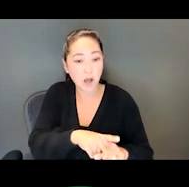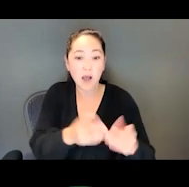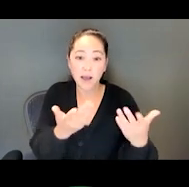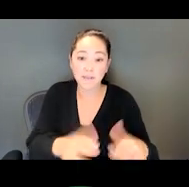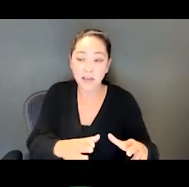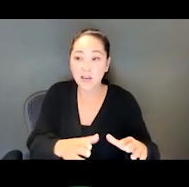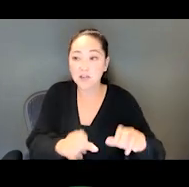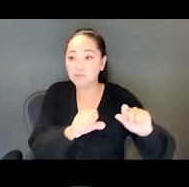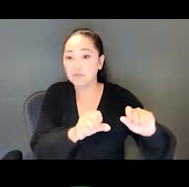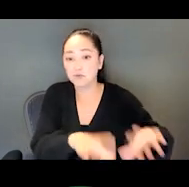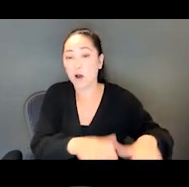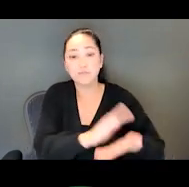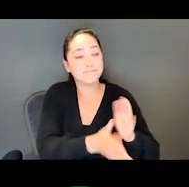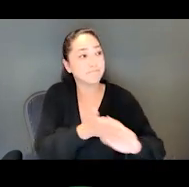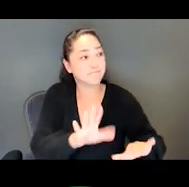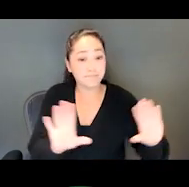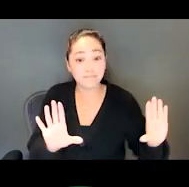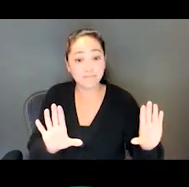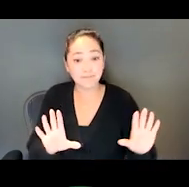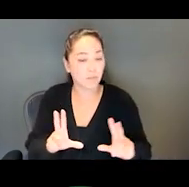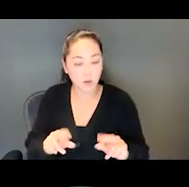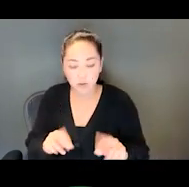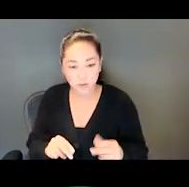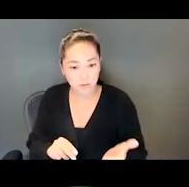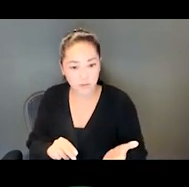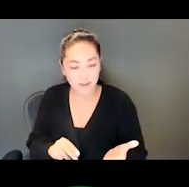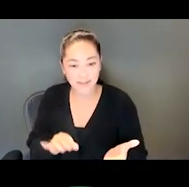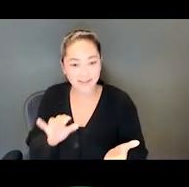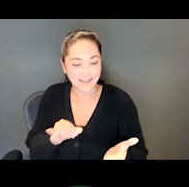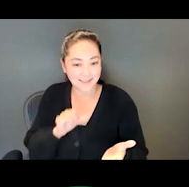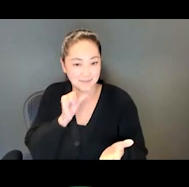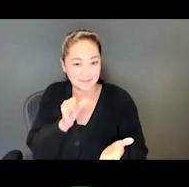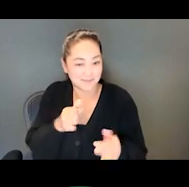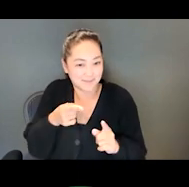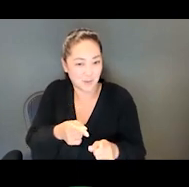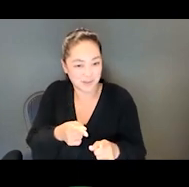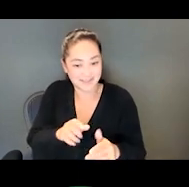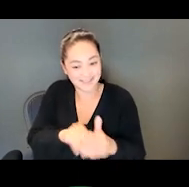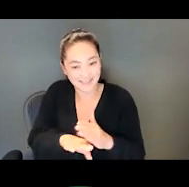It's ongoing. It's ever changing and it's continuous and it's impacted by multiple environmental